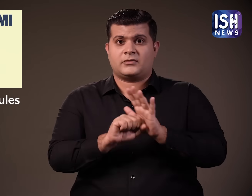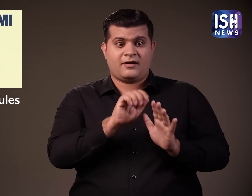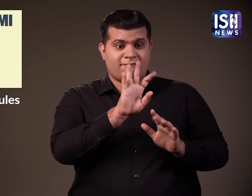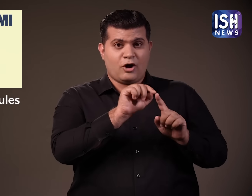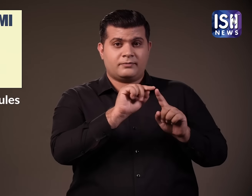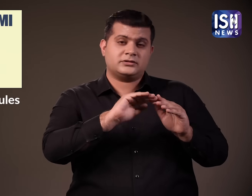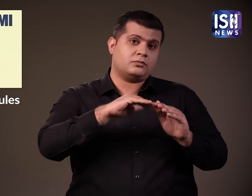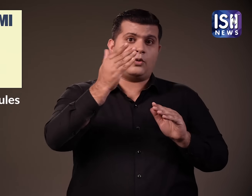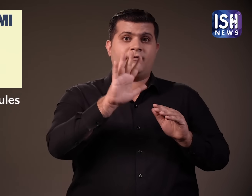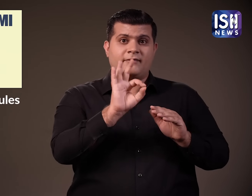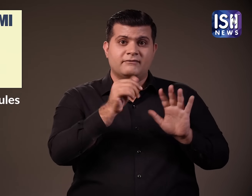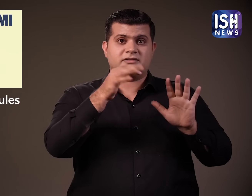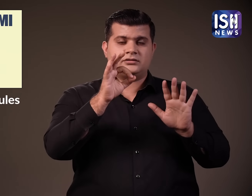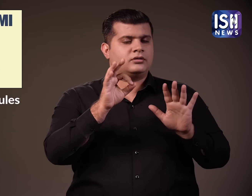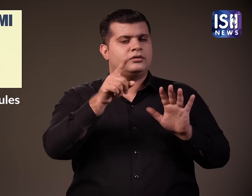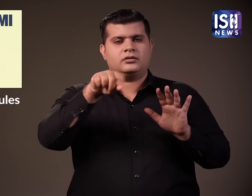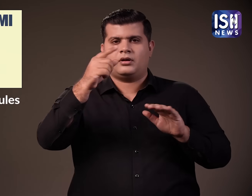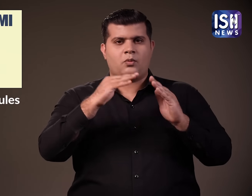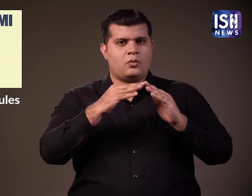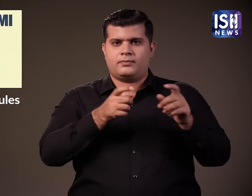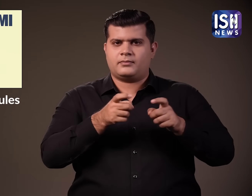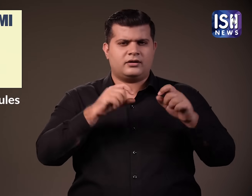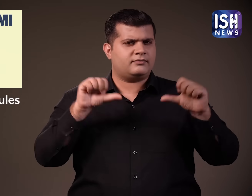Going beyond 40%, can make it difficult to manage,